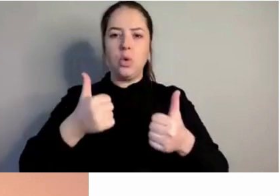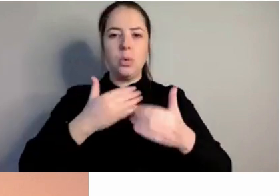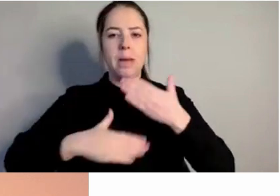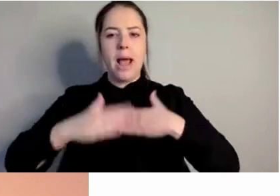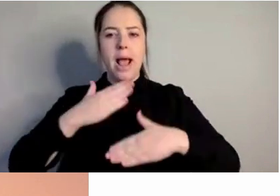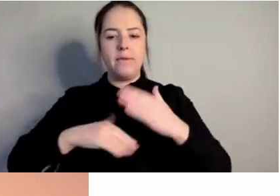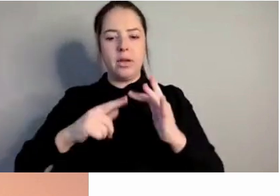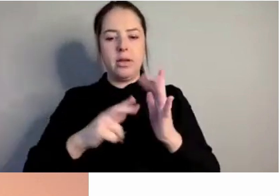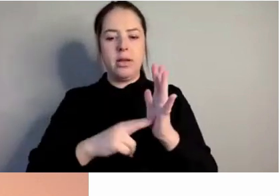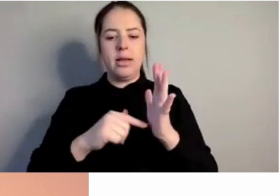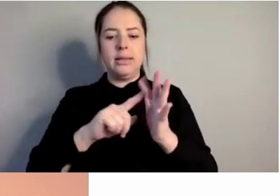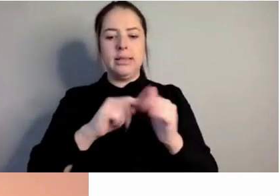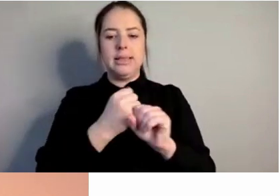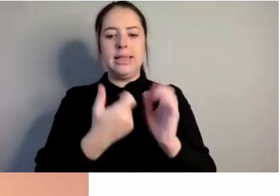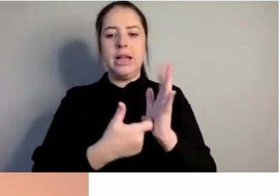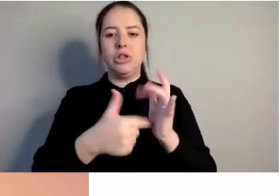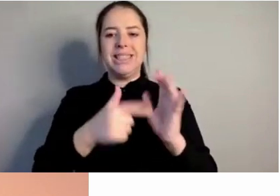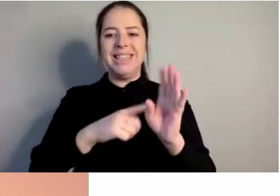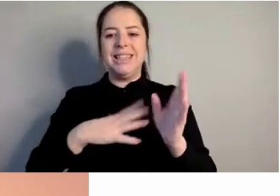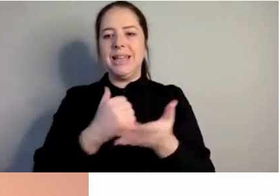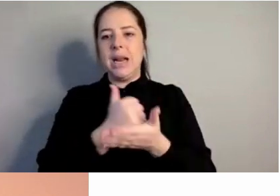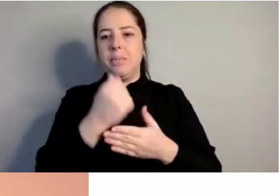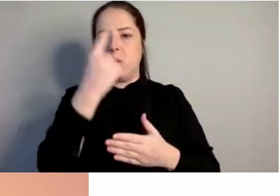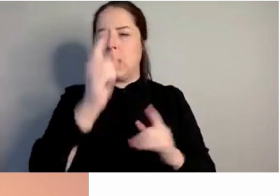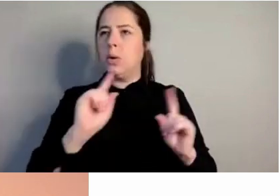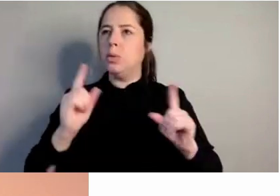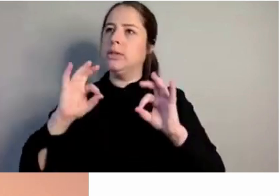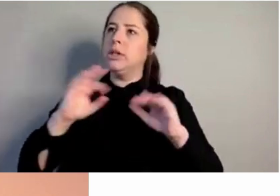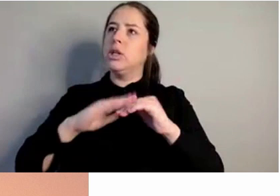What is special about being a public servant? It is to operate in the public trust.